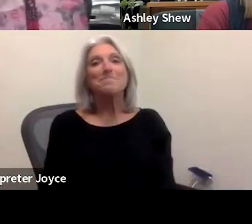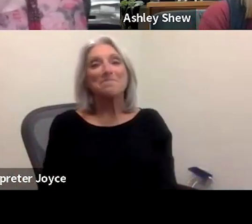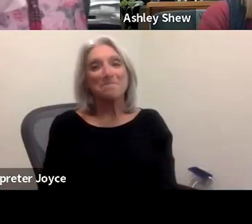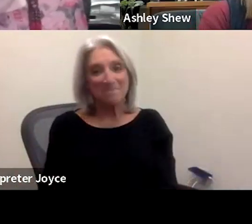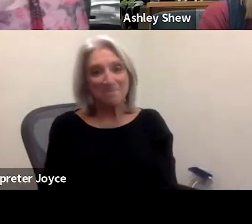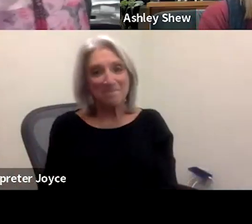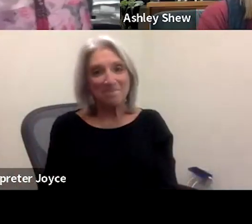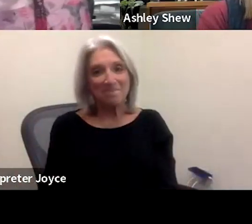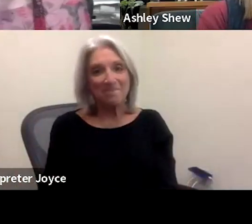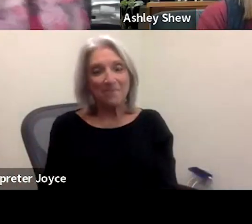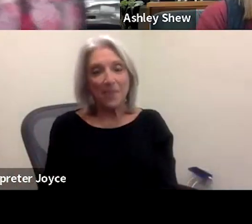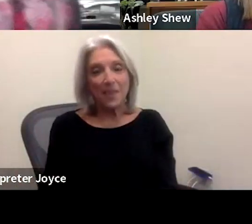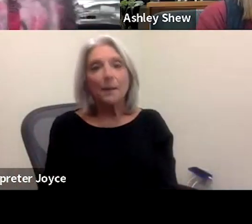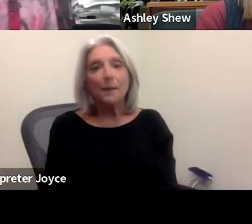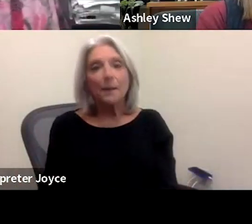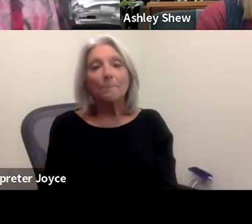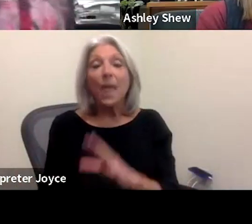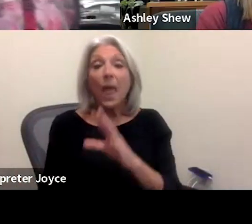And my echo.